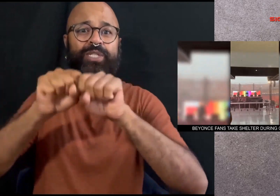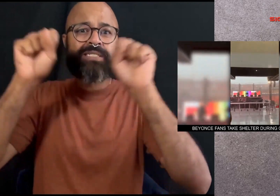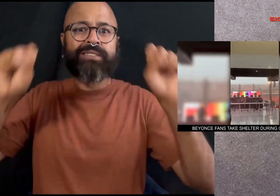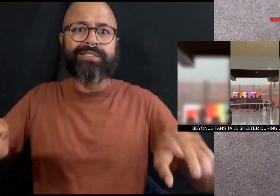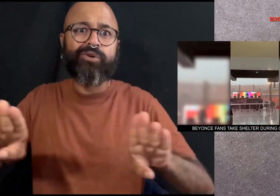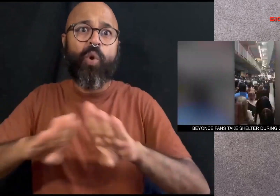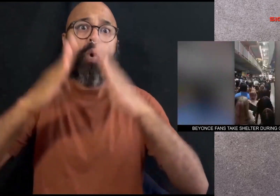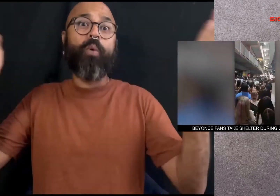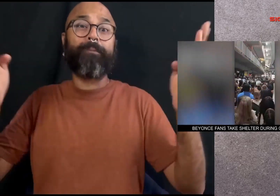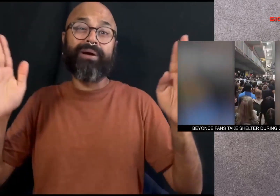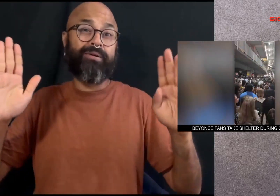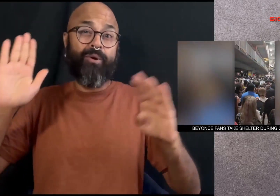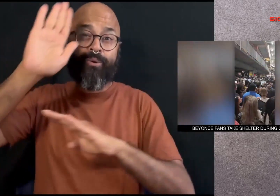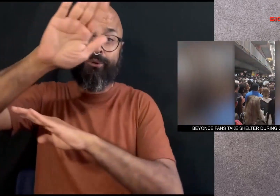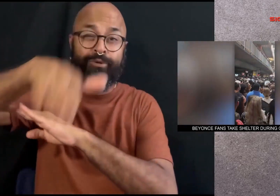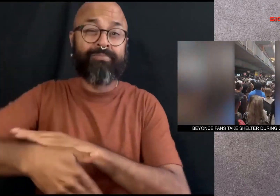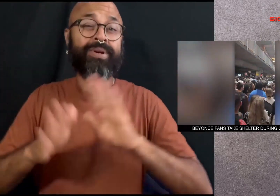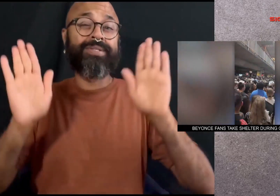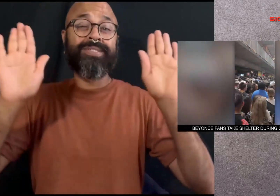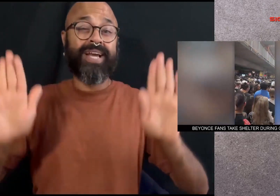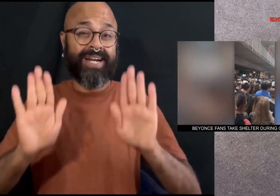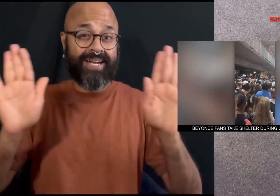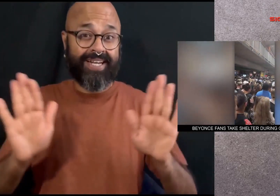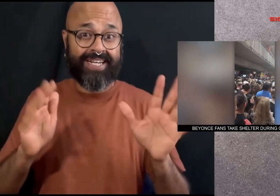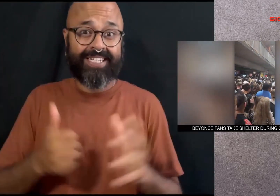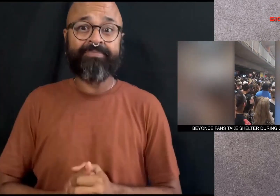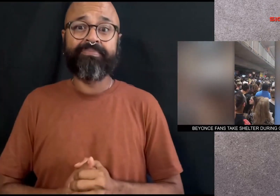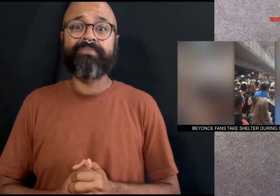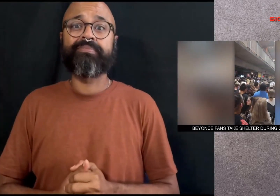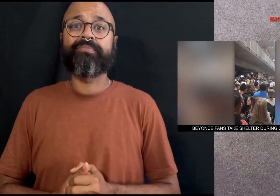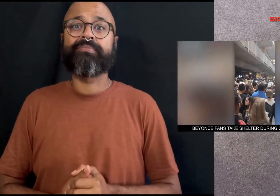Metro stations open Sunday night. So that quote,